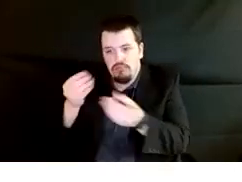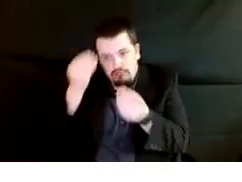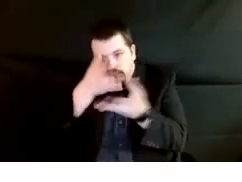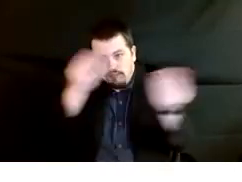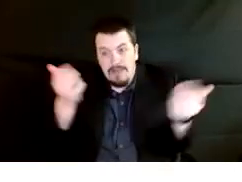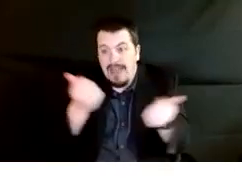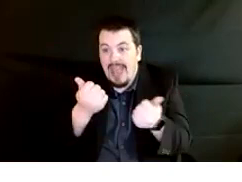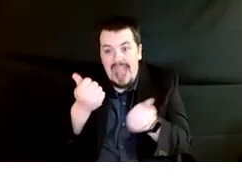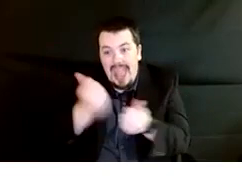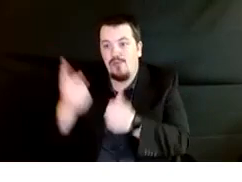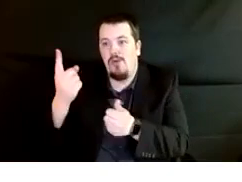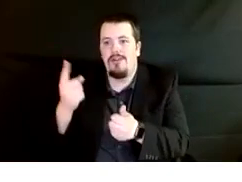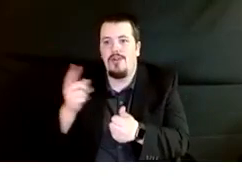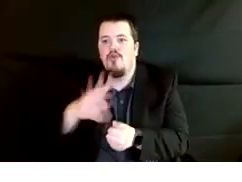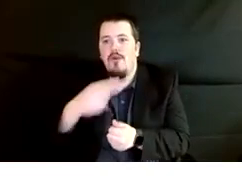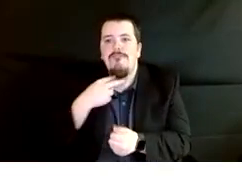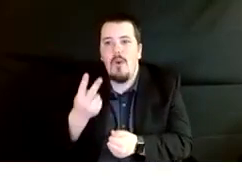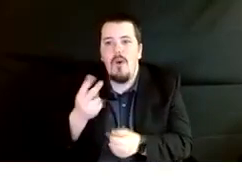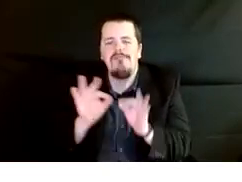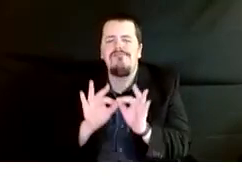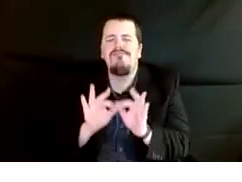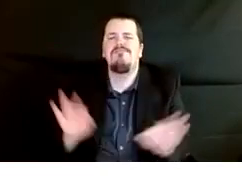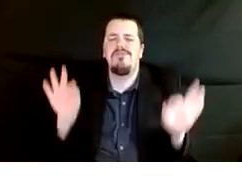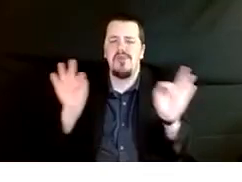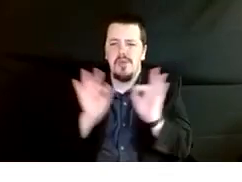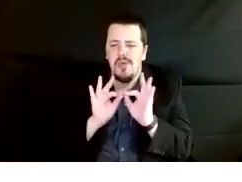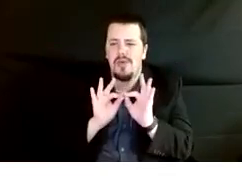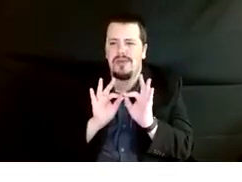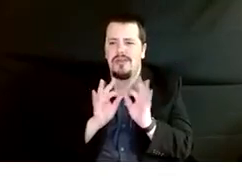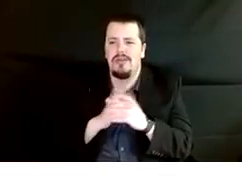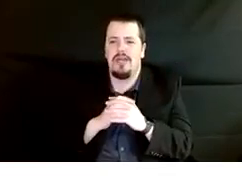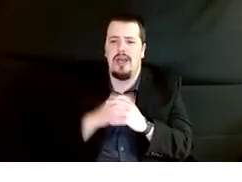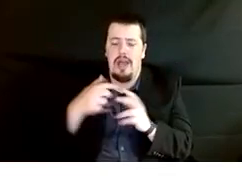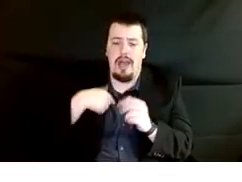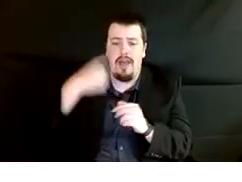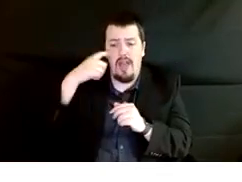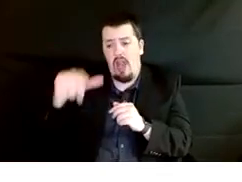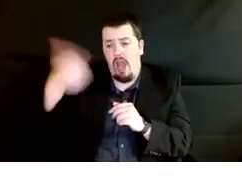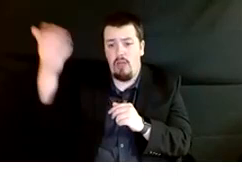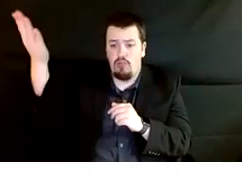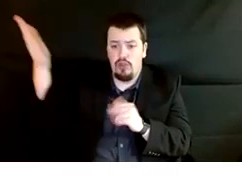your voice is is critically important and I think the other presenters made that really clear